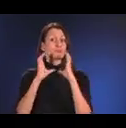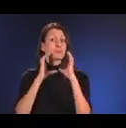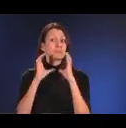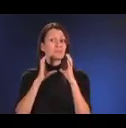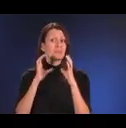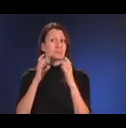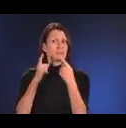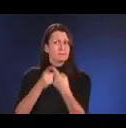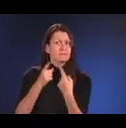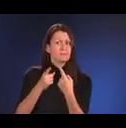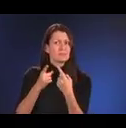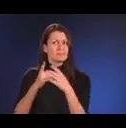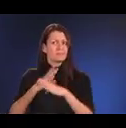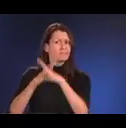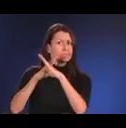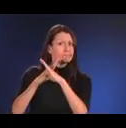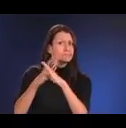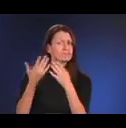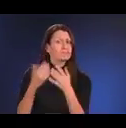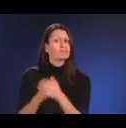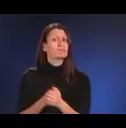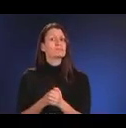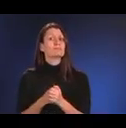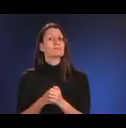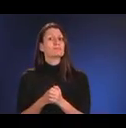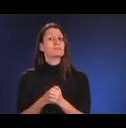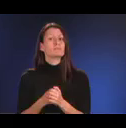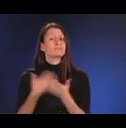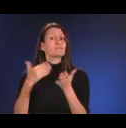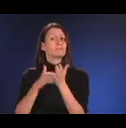Communications barriers often get in the way.